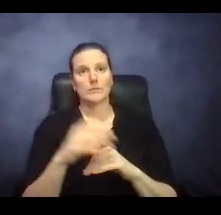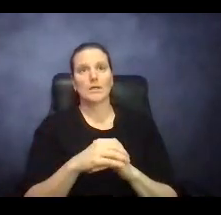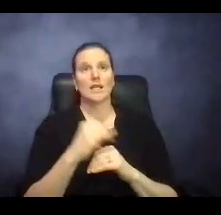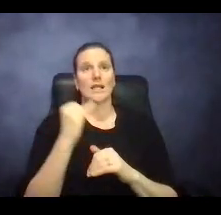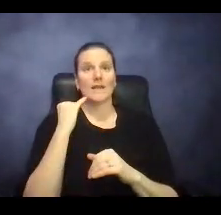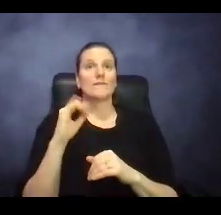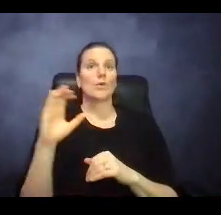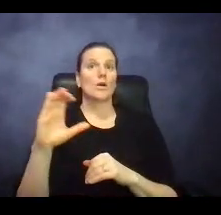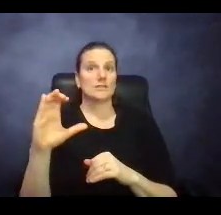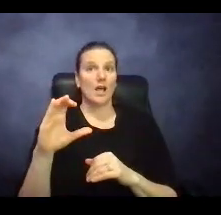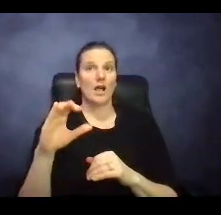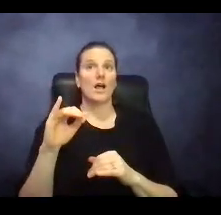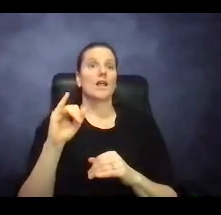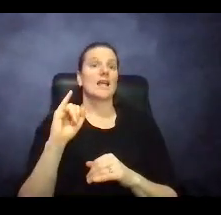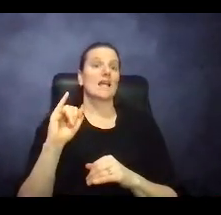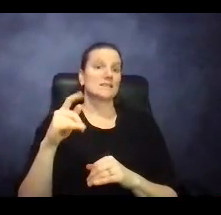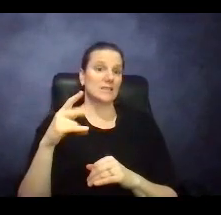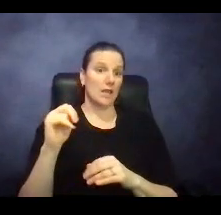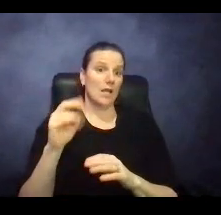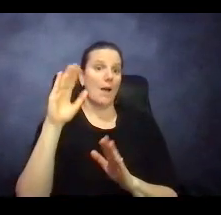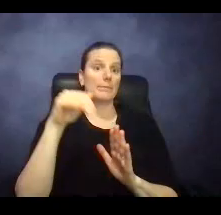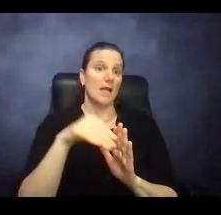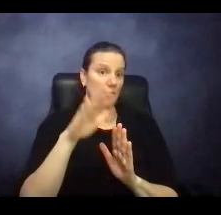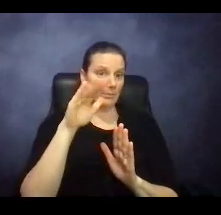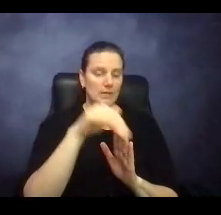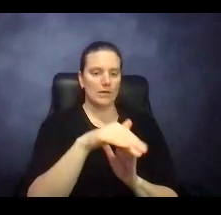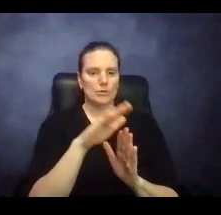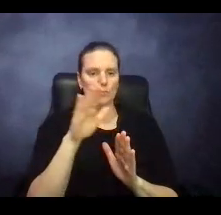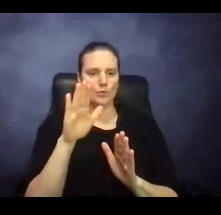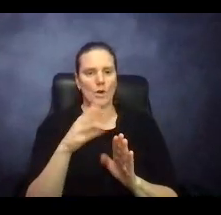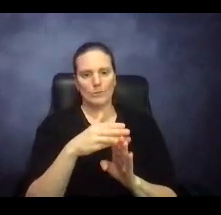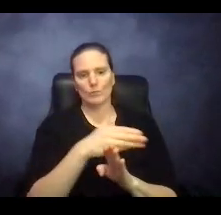and your insulin are bouncing around all over the place, your your perimenopause journey is gonna be rough.